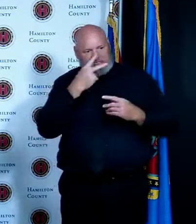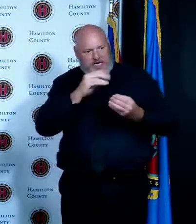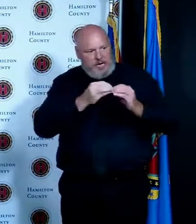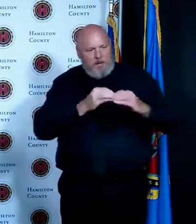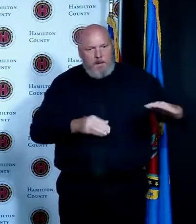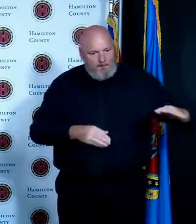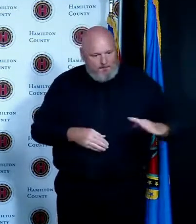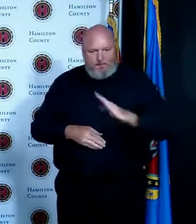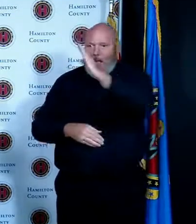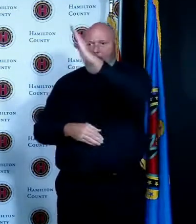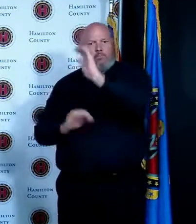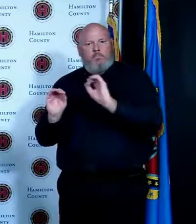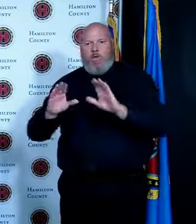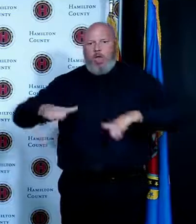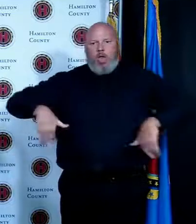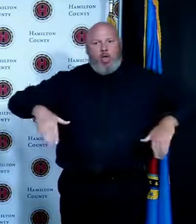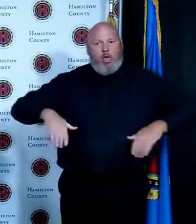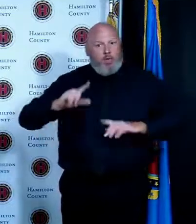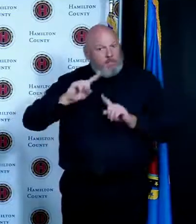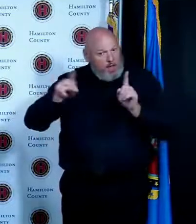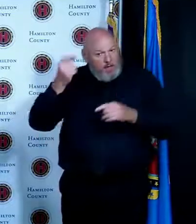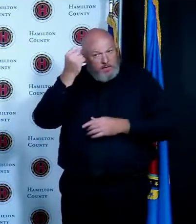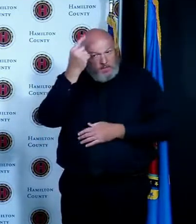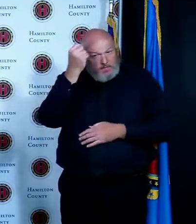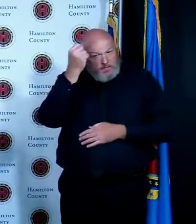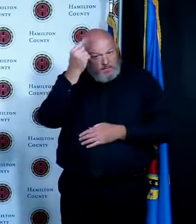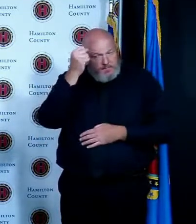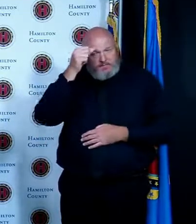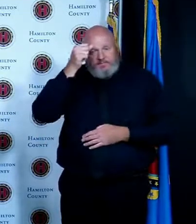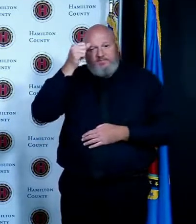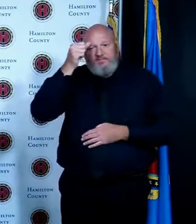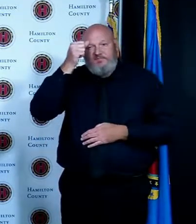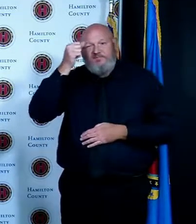reproductive value and just as a refresher the reproductive number is an